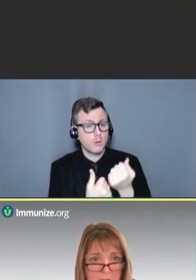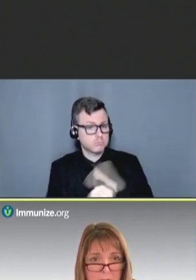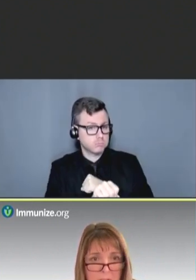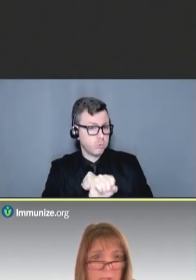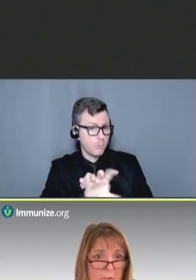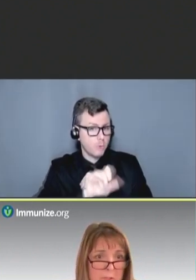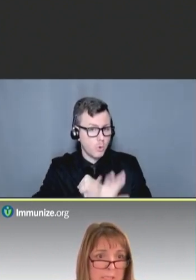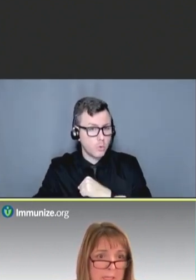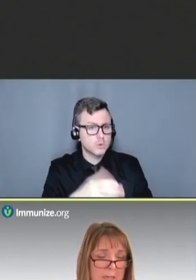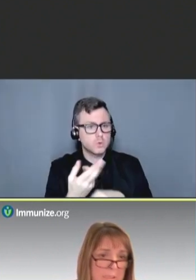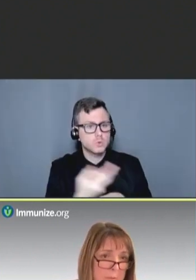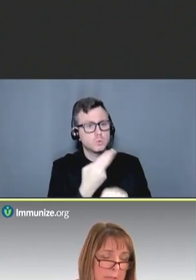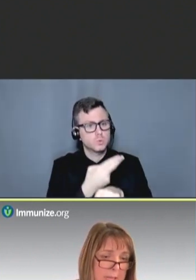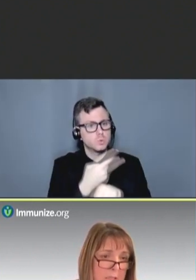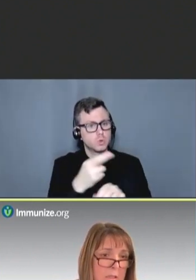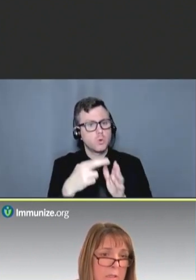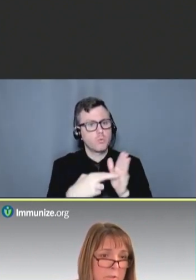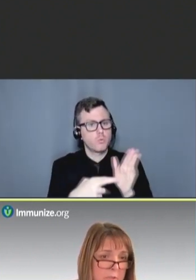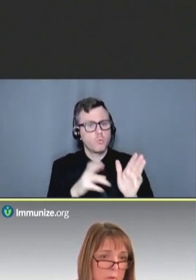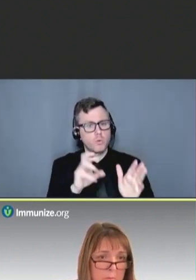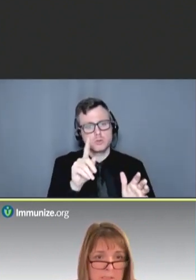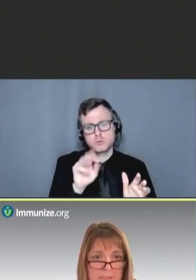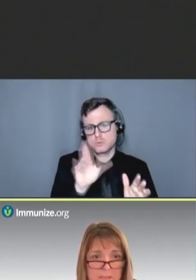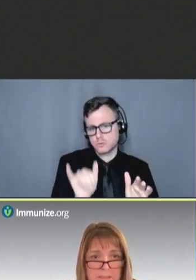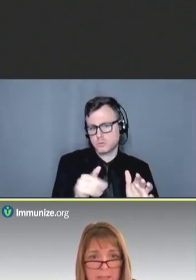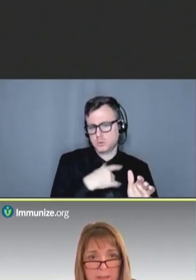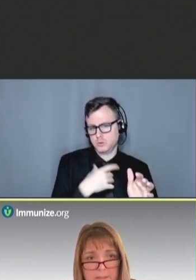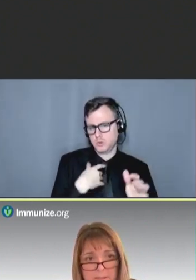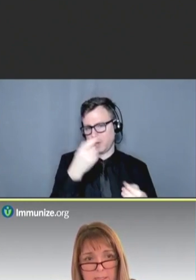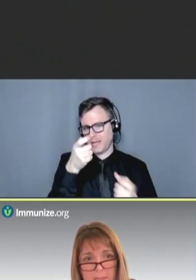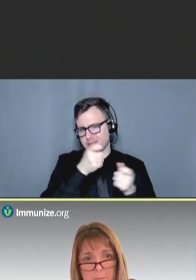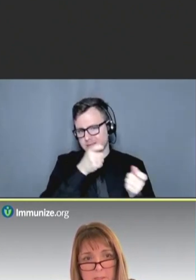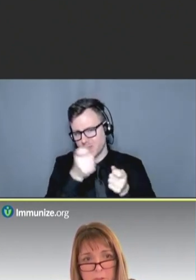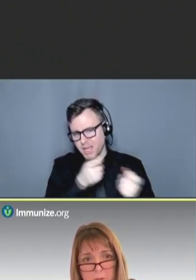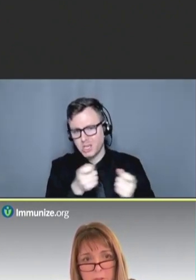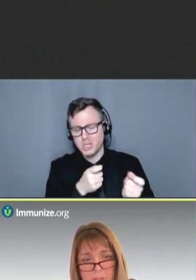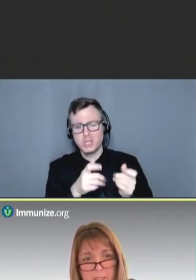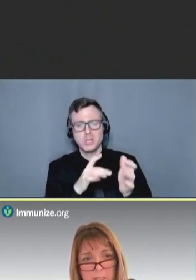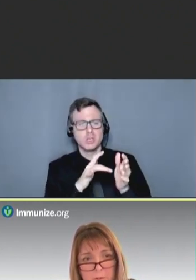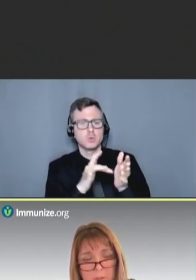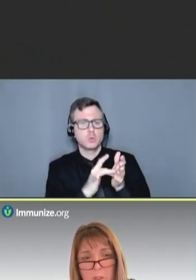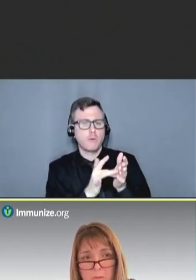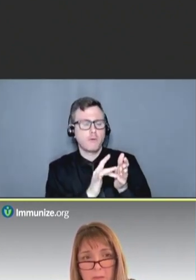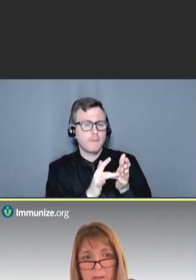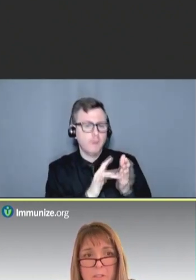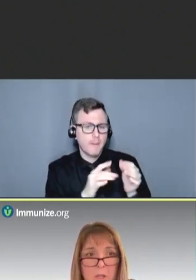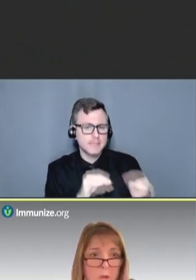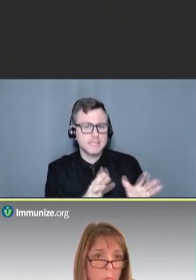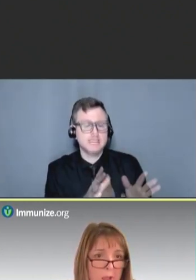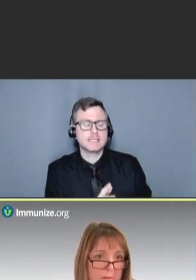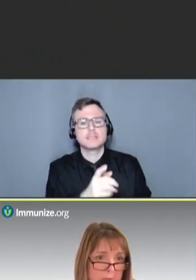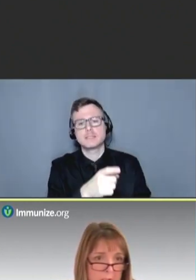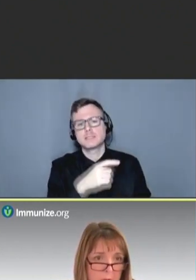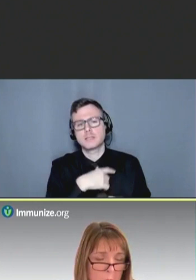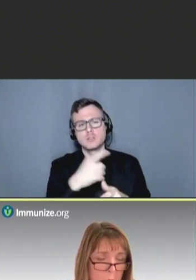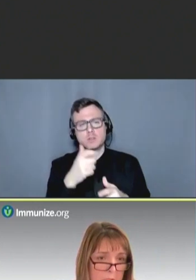registries and explain to pharmacists and adult clinical providers, why they're so important